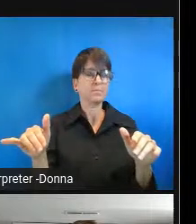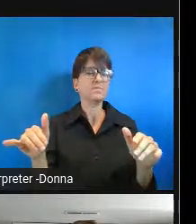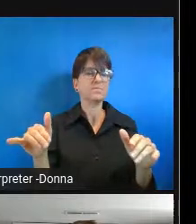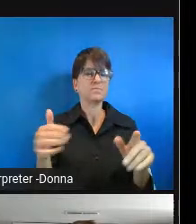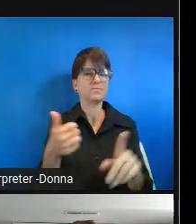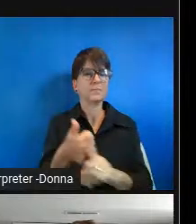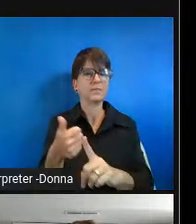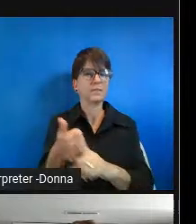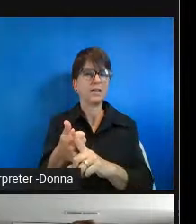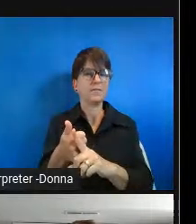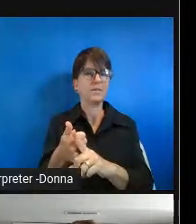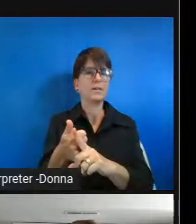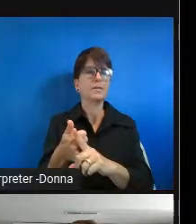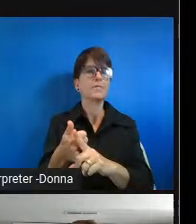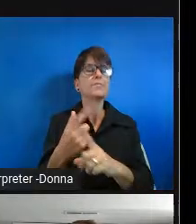These native dialogues allow for communication between